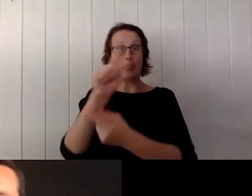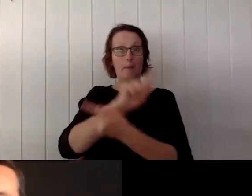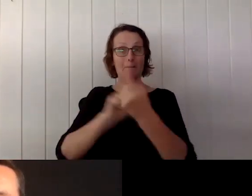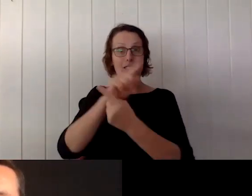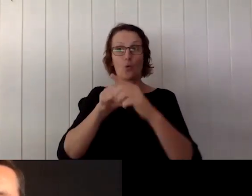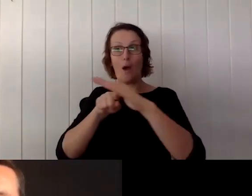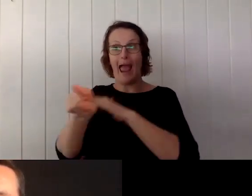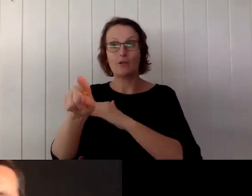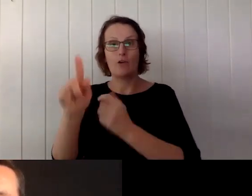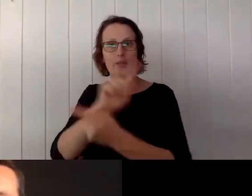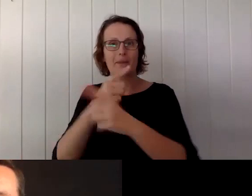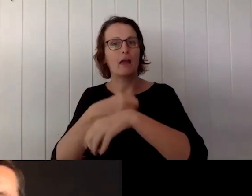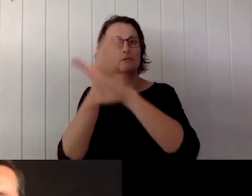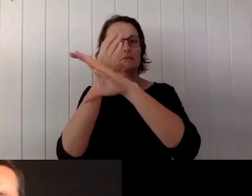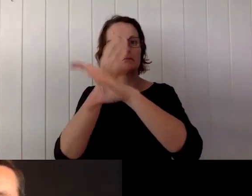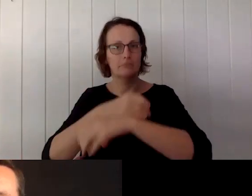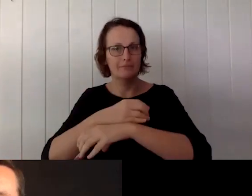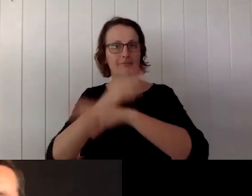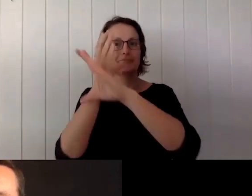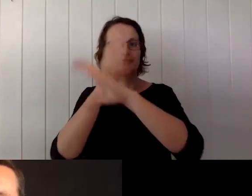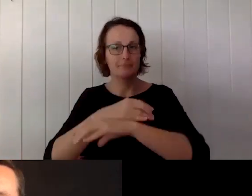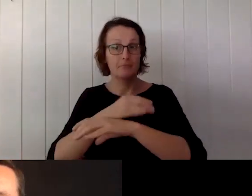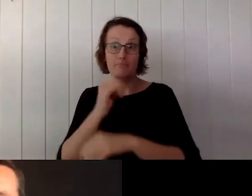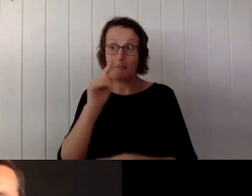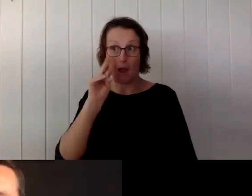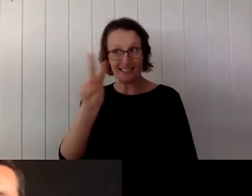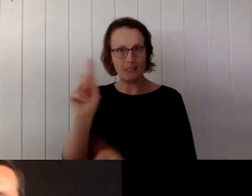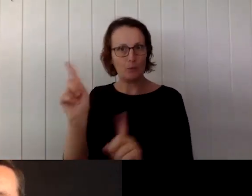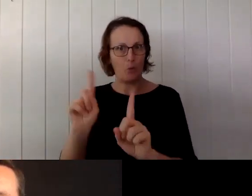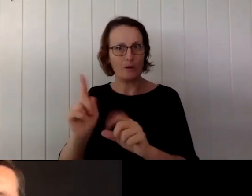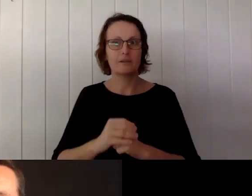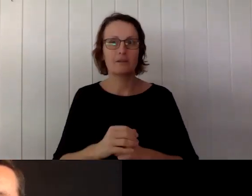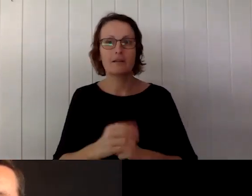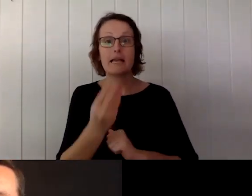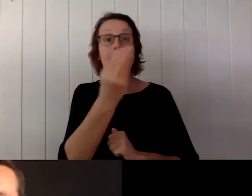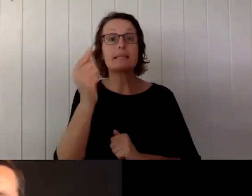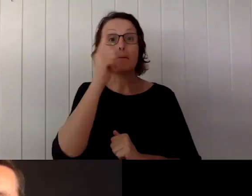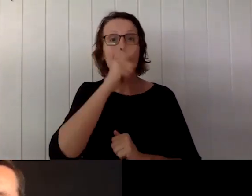enter and leave a meeting room. Often what I've seen and experienced and you might have seen the same - is some people who are struggling a